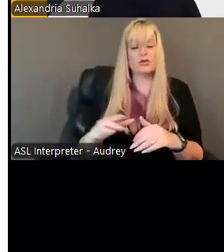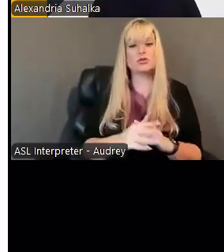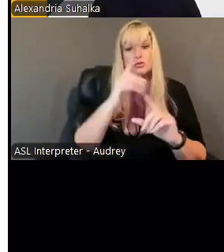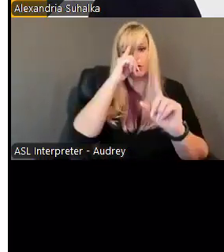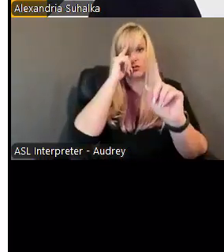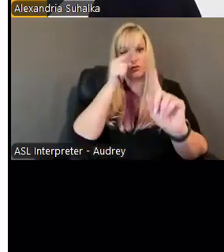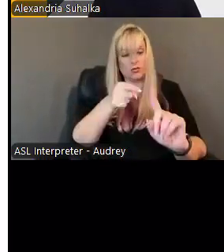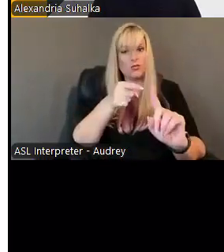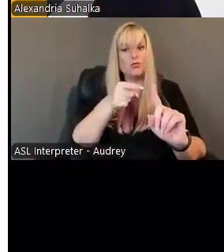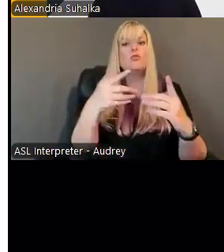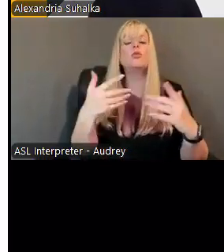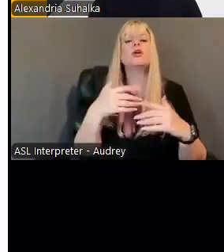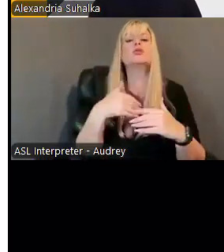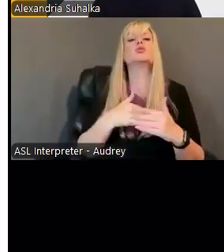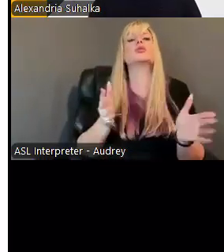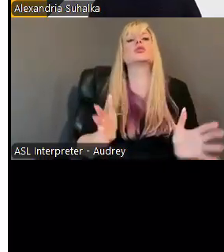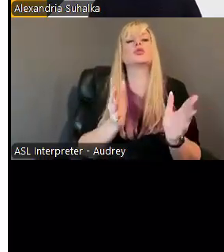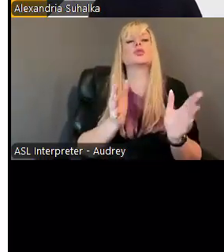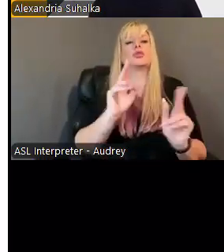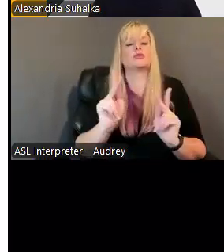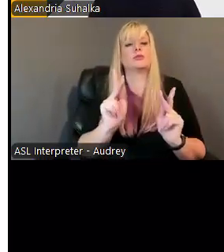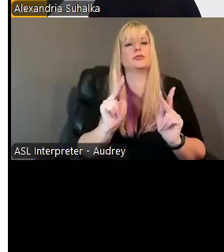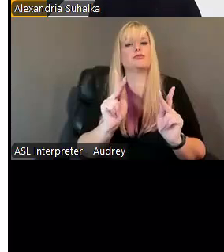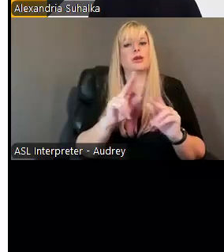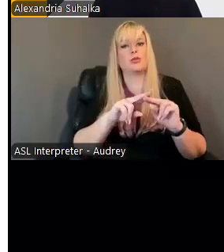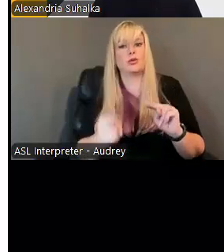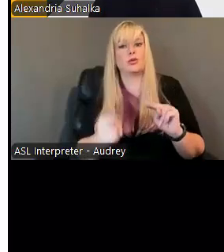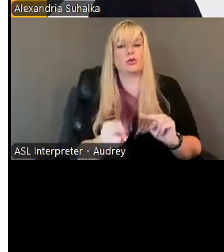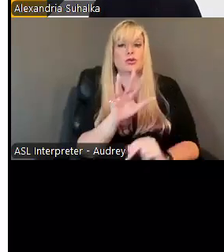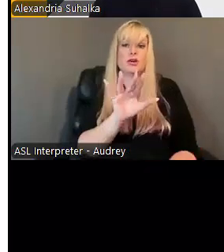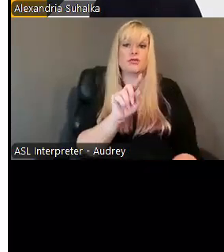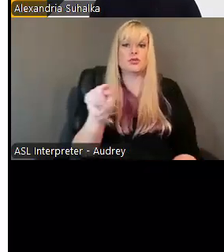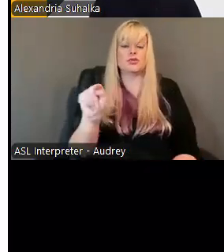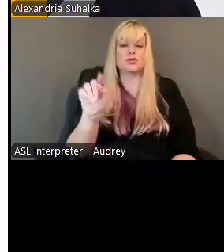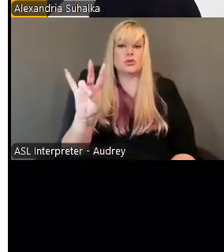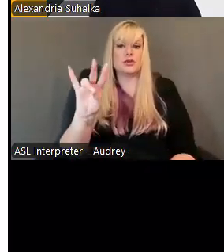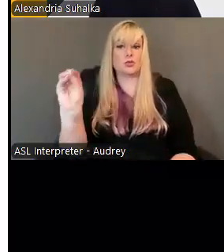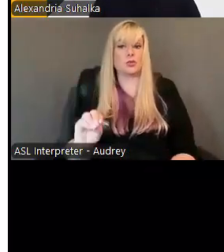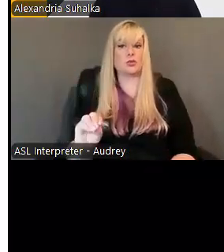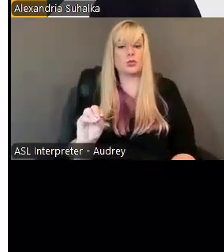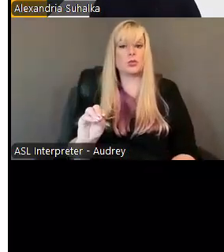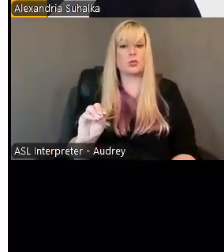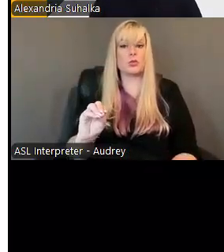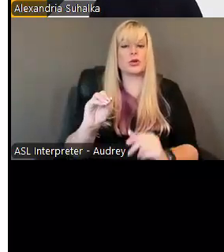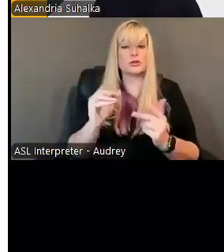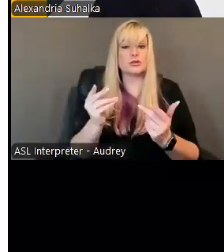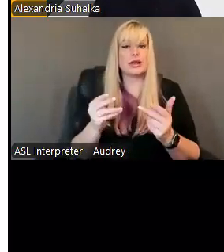a five to 7% weight loss through moderate calorie and fat diet through gradually increasing physical